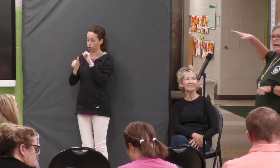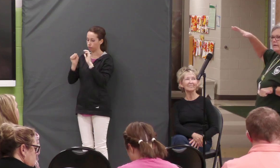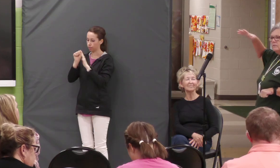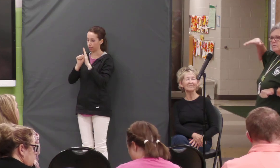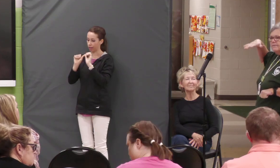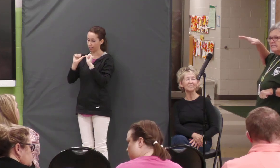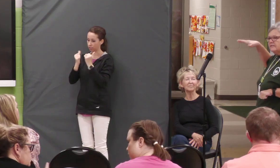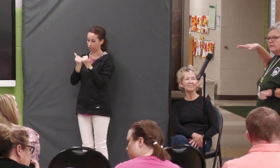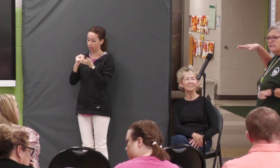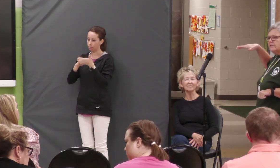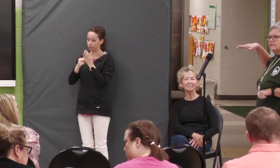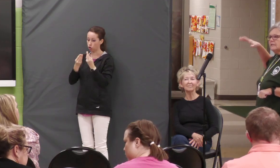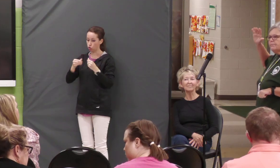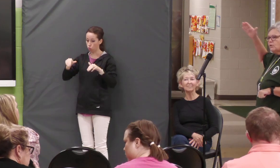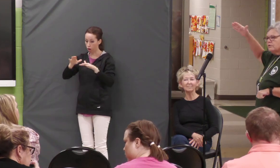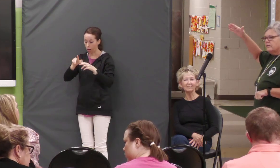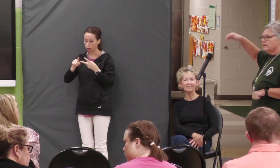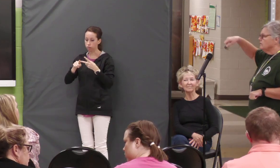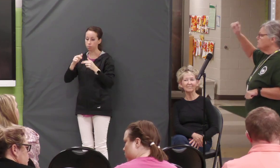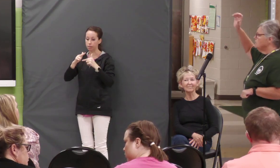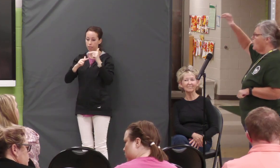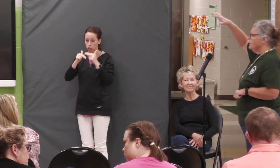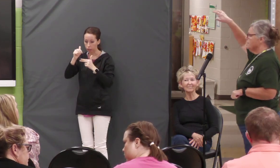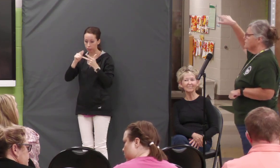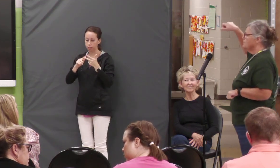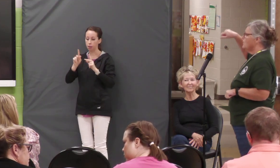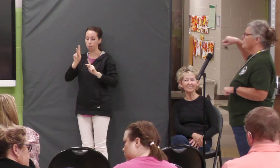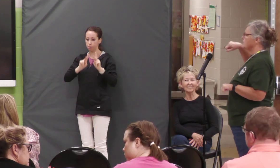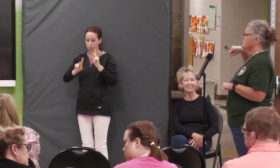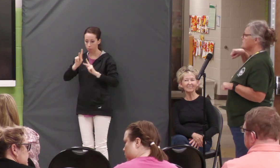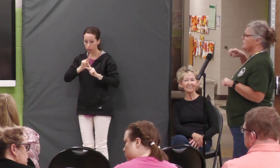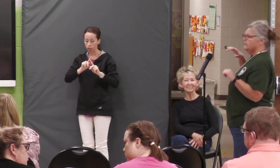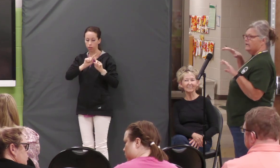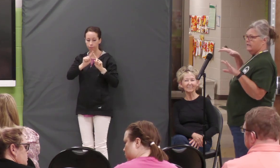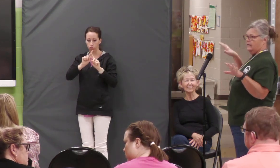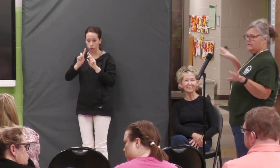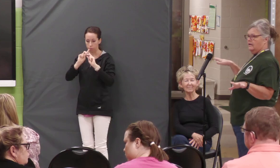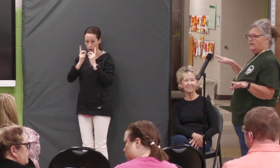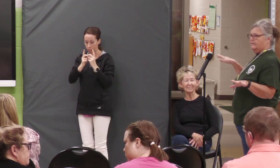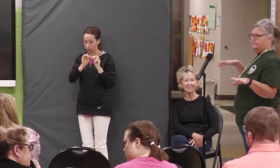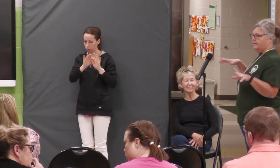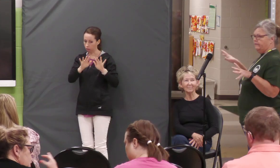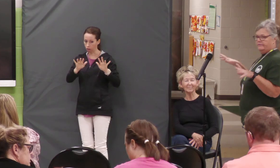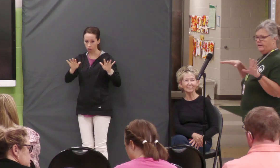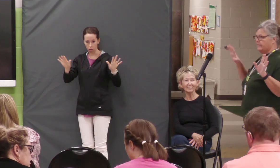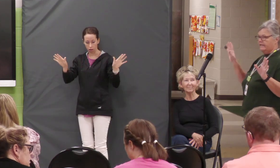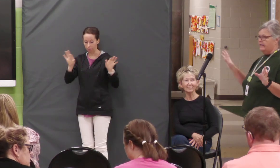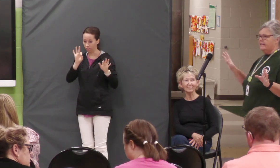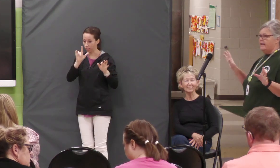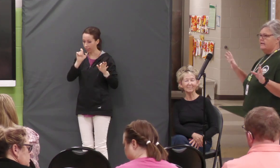grounds facilities Personnel all the different departments yada yada yada complete everything like